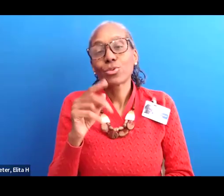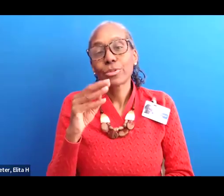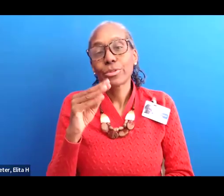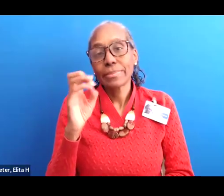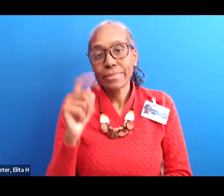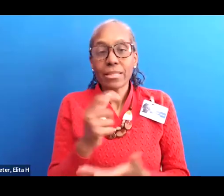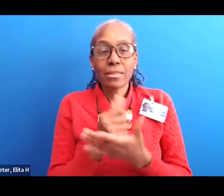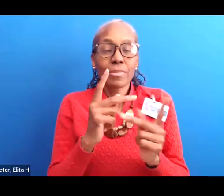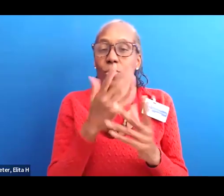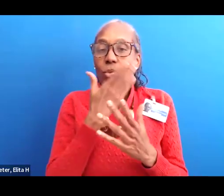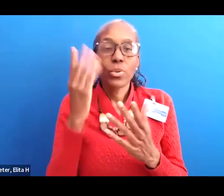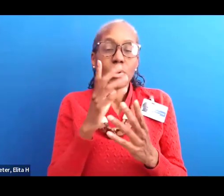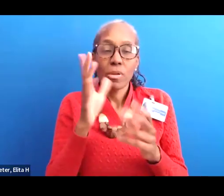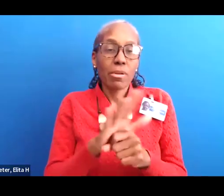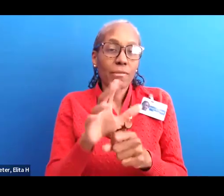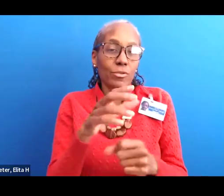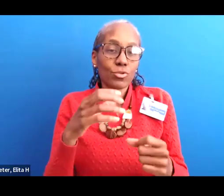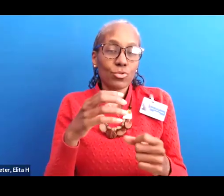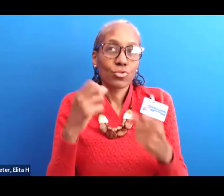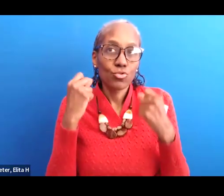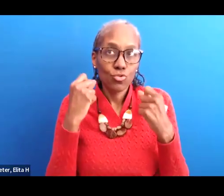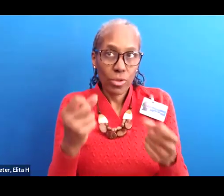without adequate strength to cough to expel secretions?